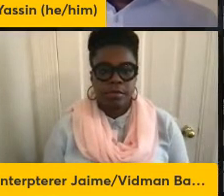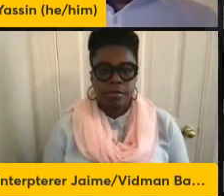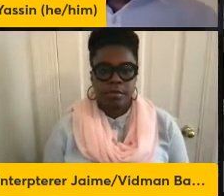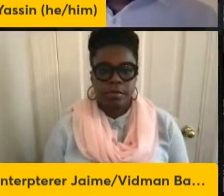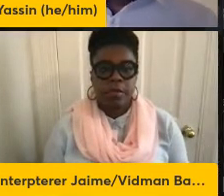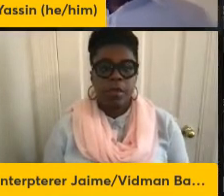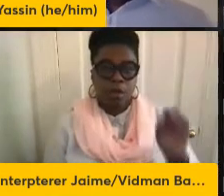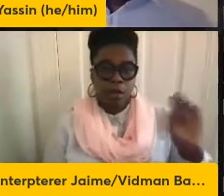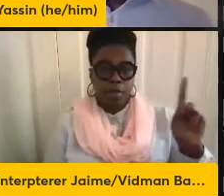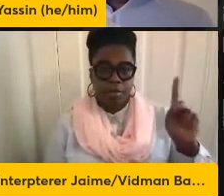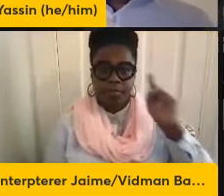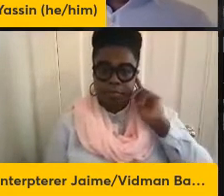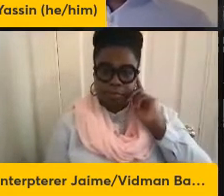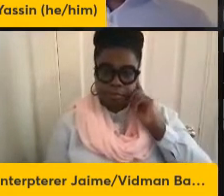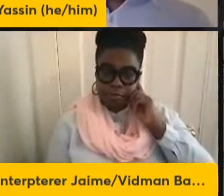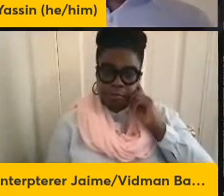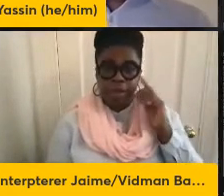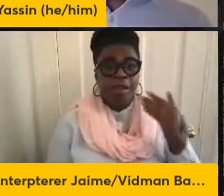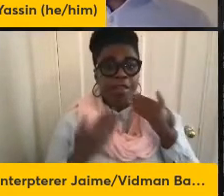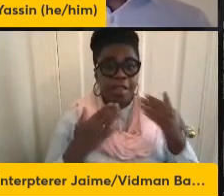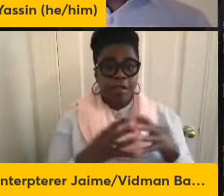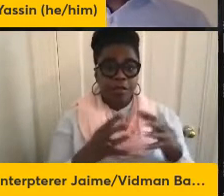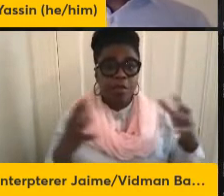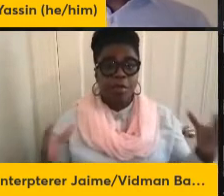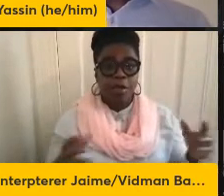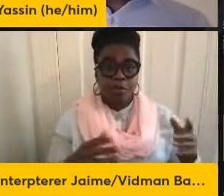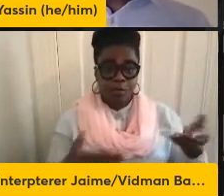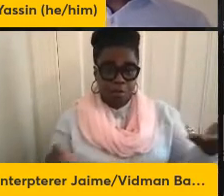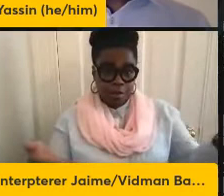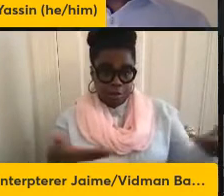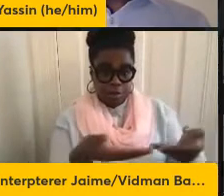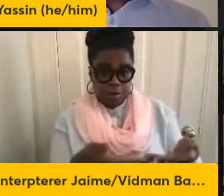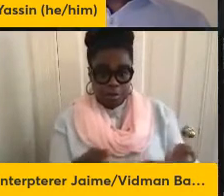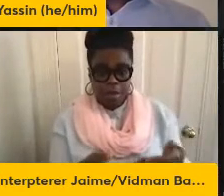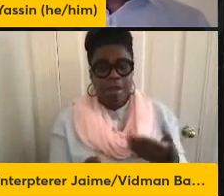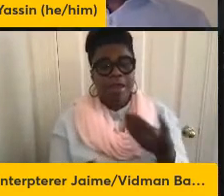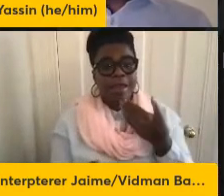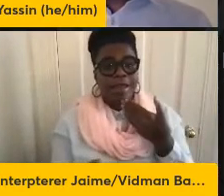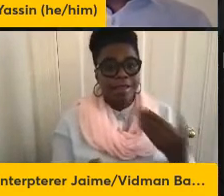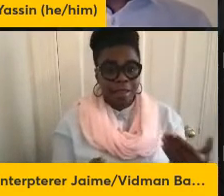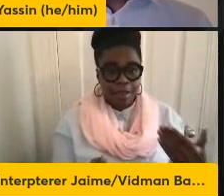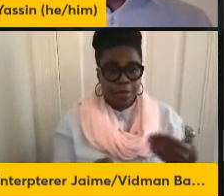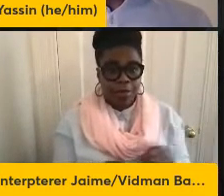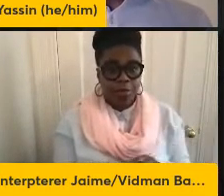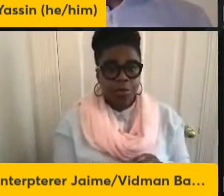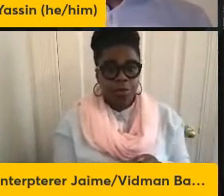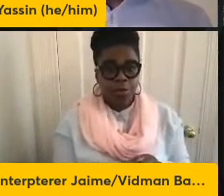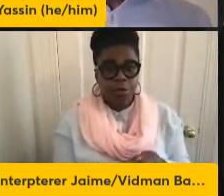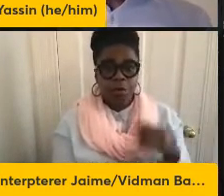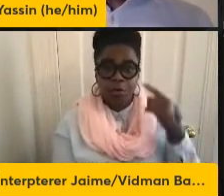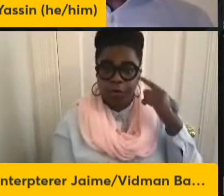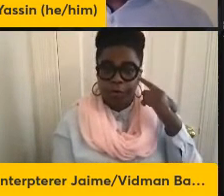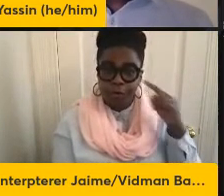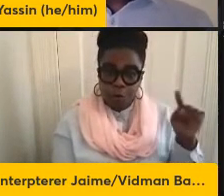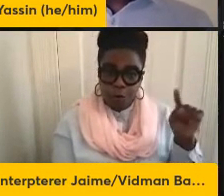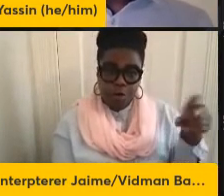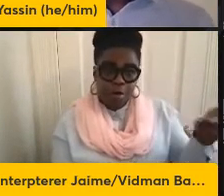Dr. Yassin Elfaki: Okay, thank you very much for the introduction and thank you very much for the invitation to speak